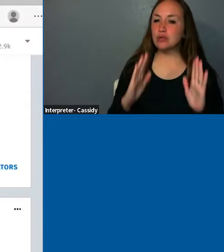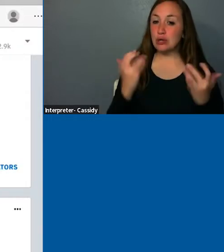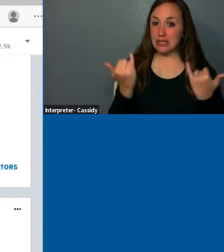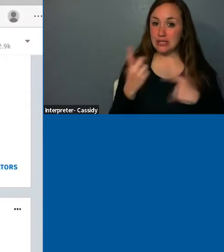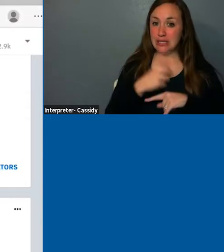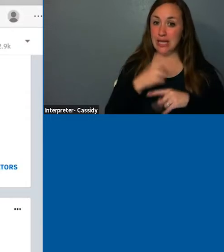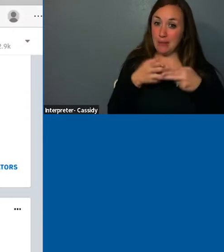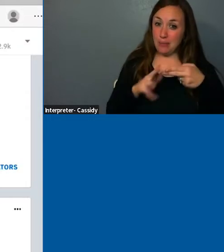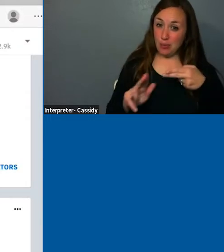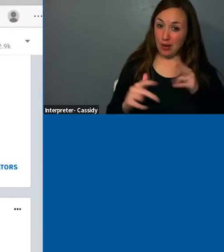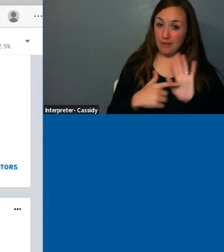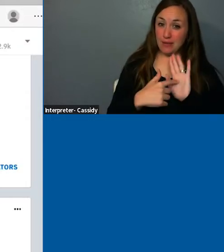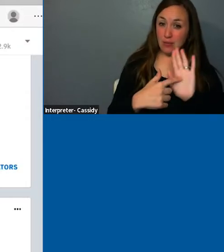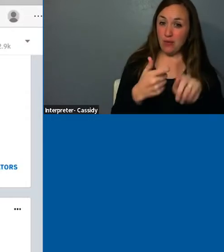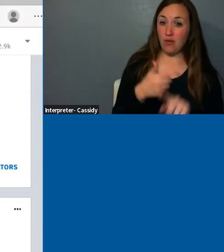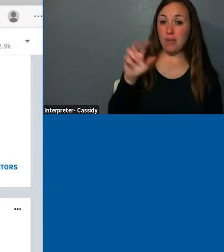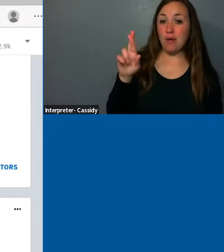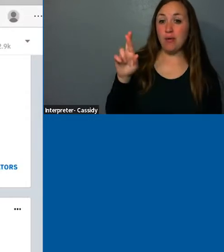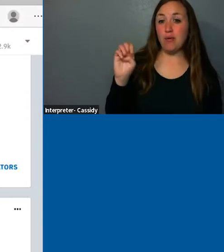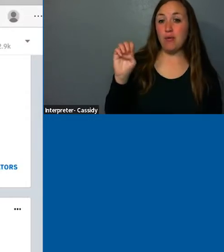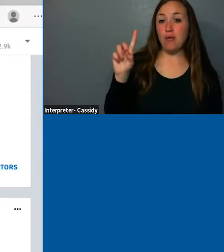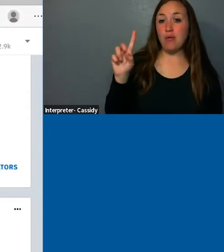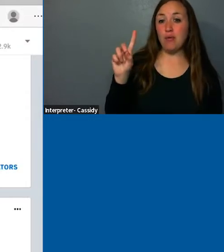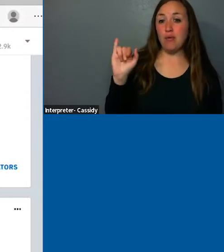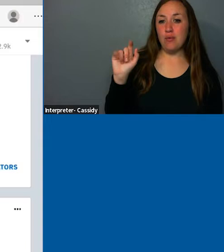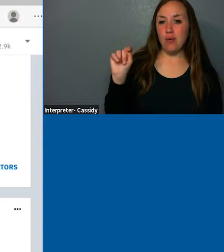of the Reddit website using my screen reader,